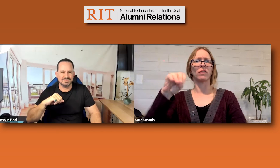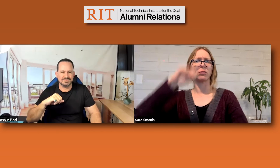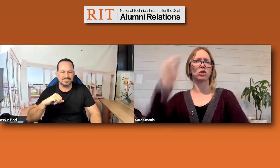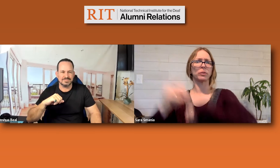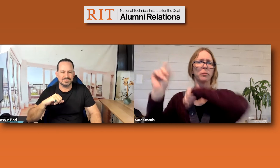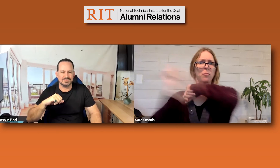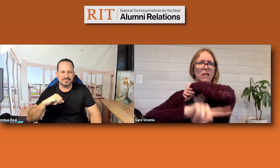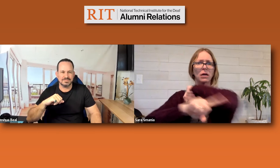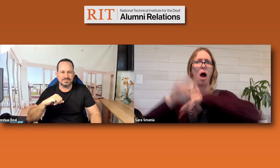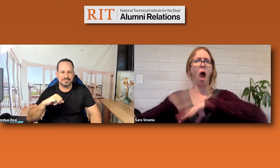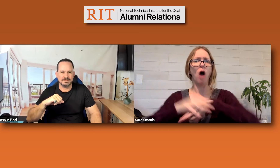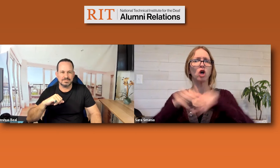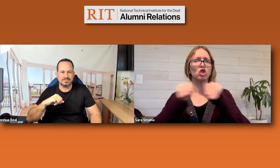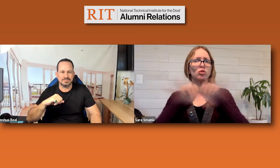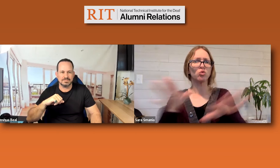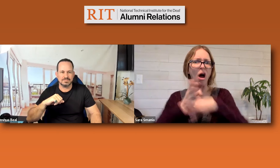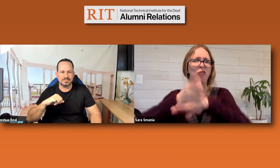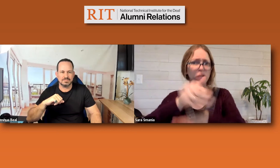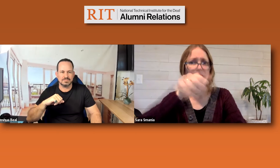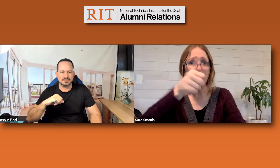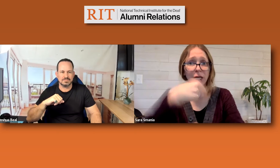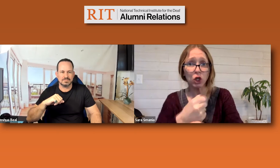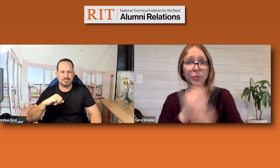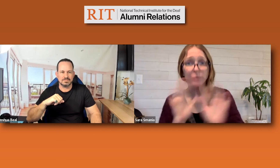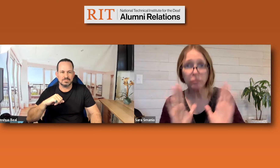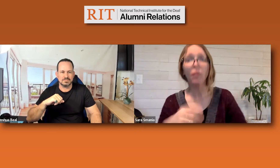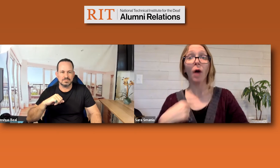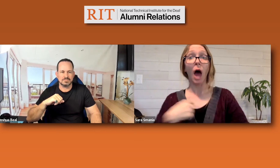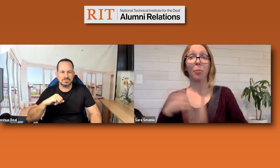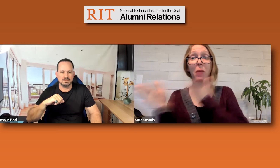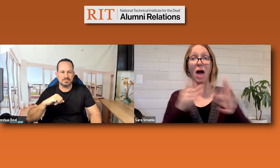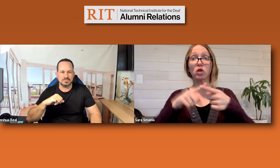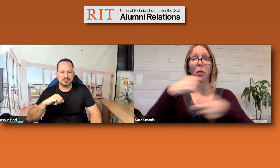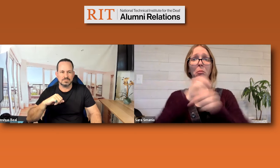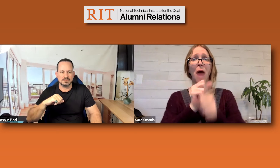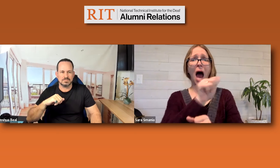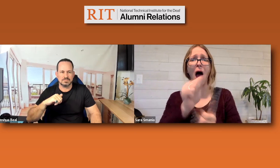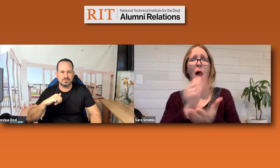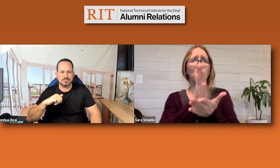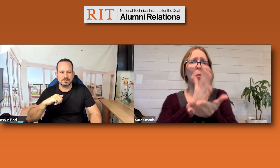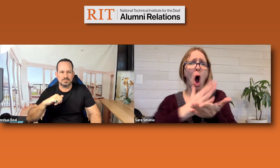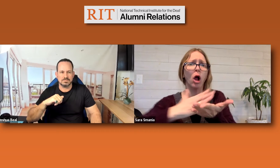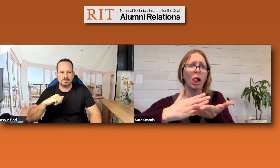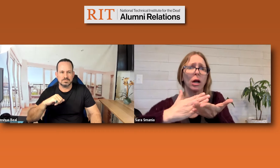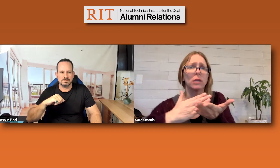or else they will have a 50% penalty on distributions.